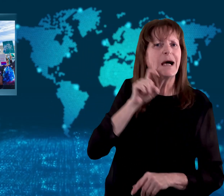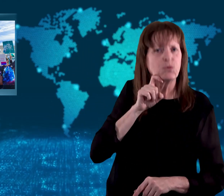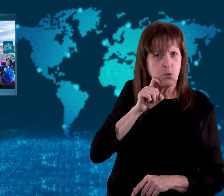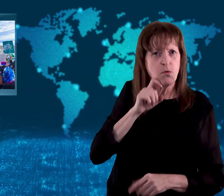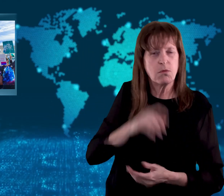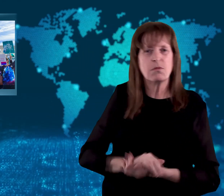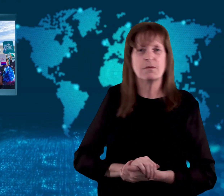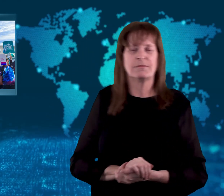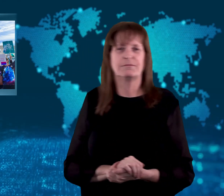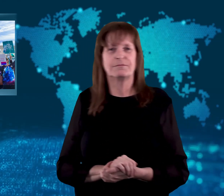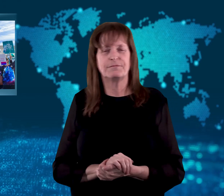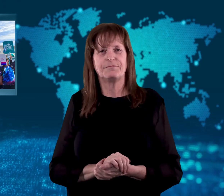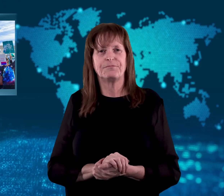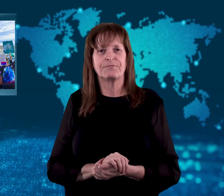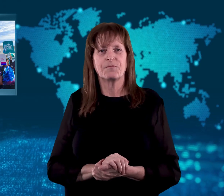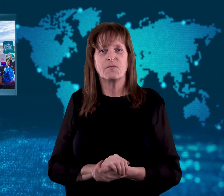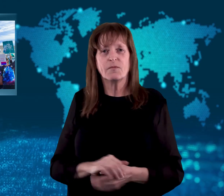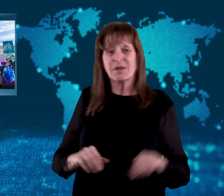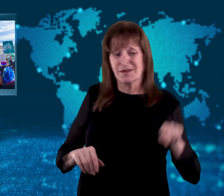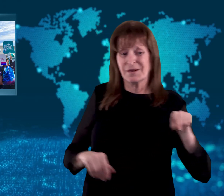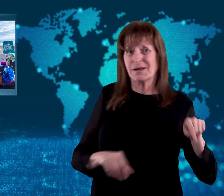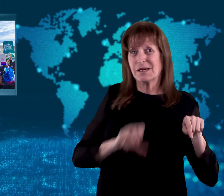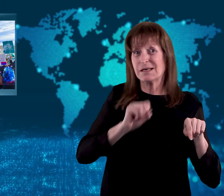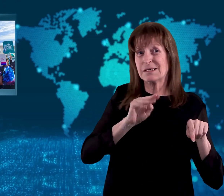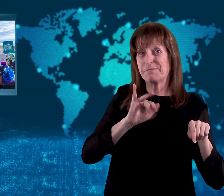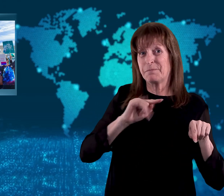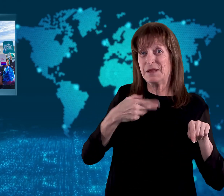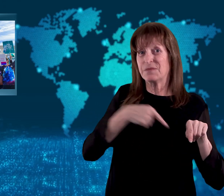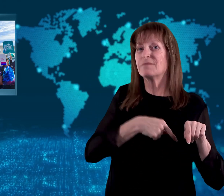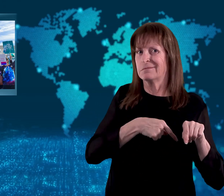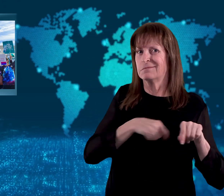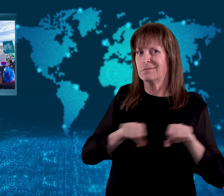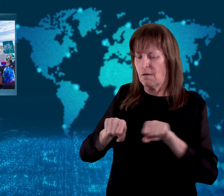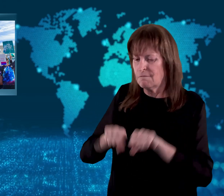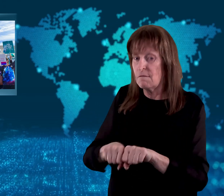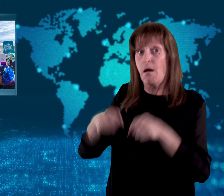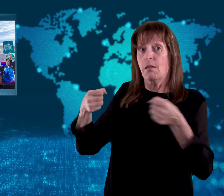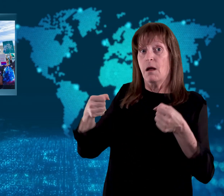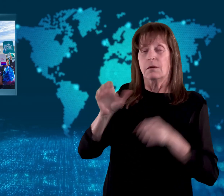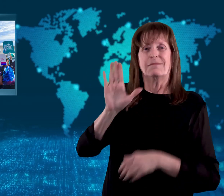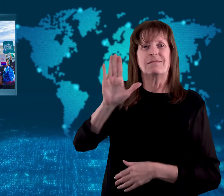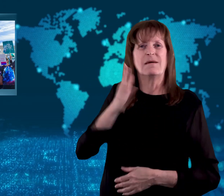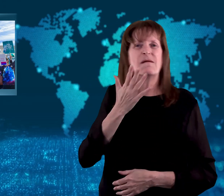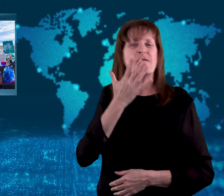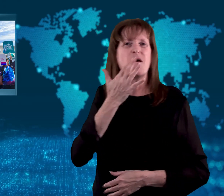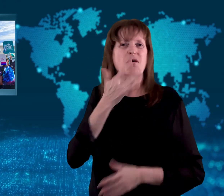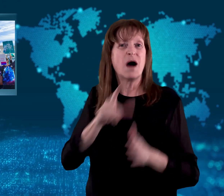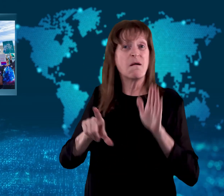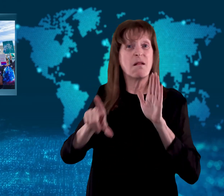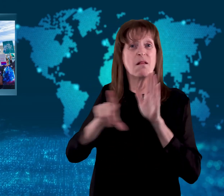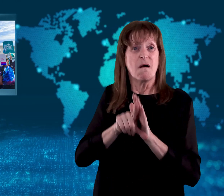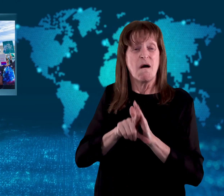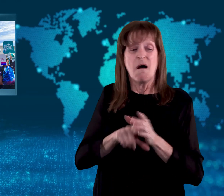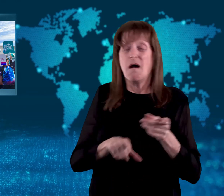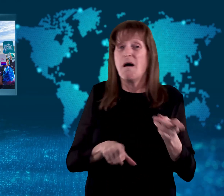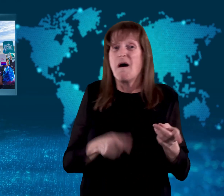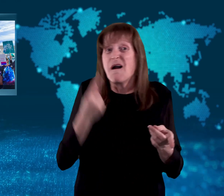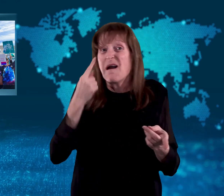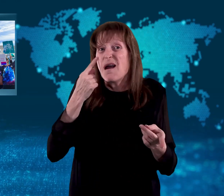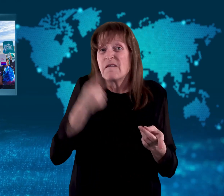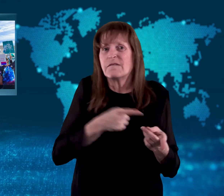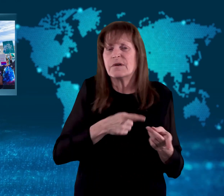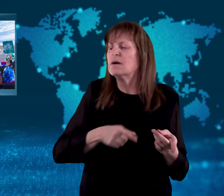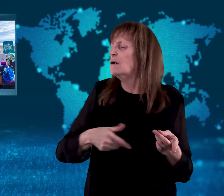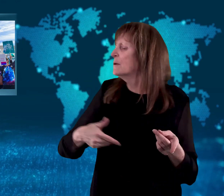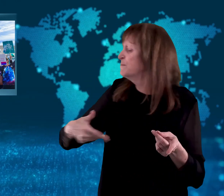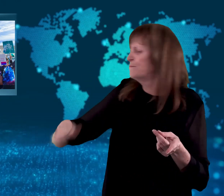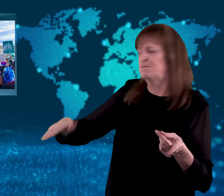sex, gender, race, and sexual orientation.